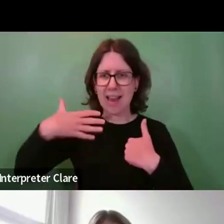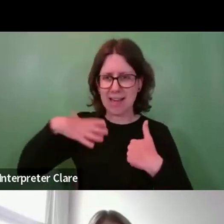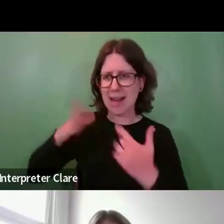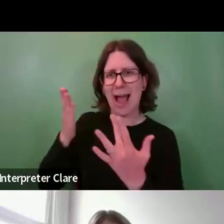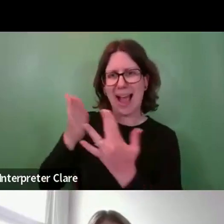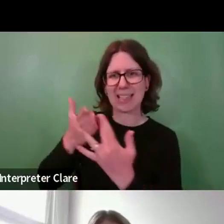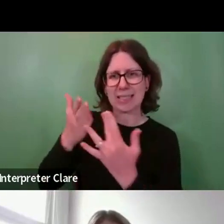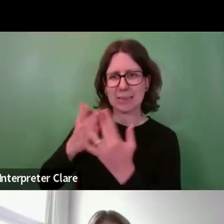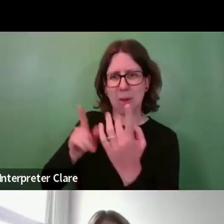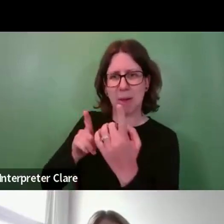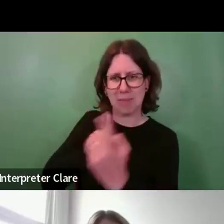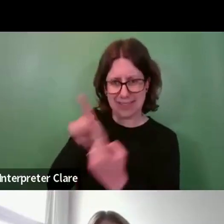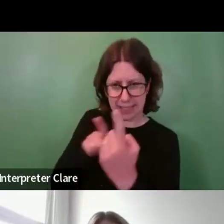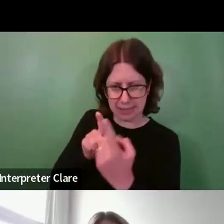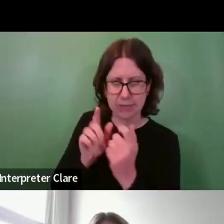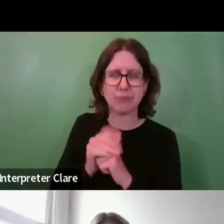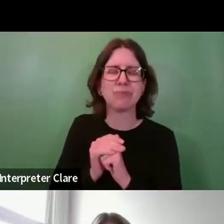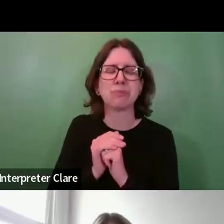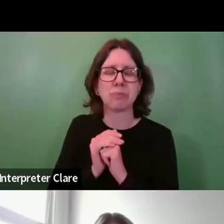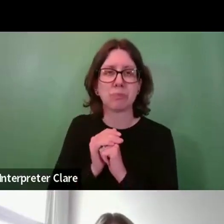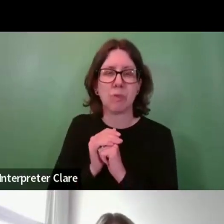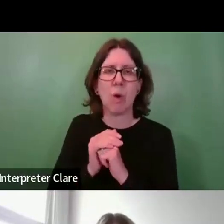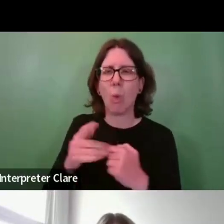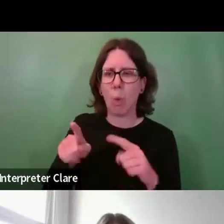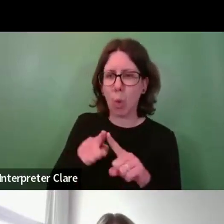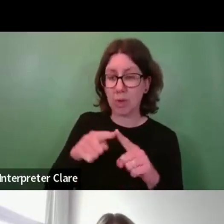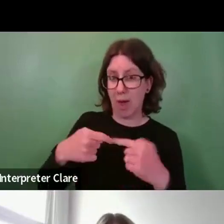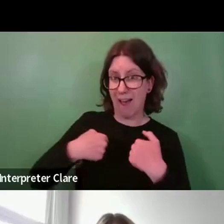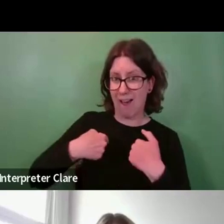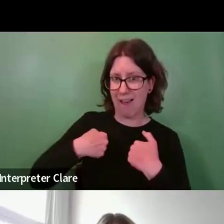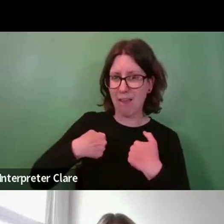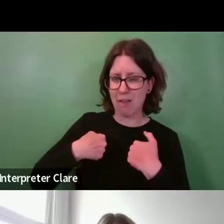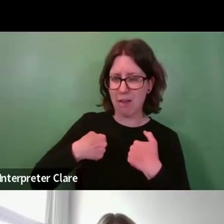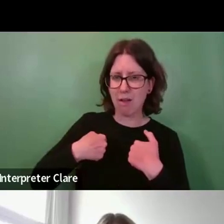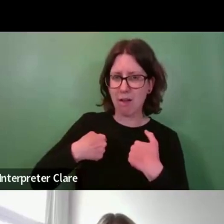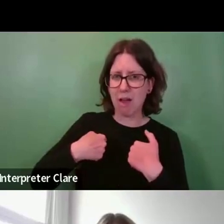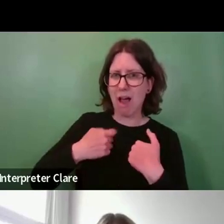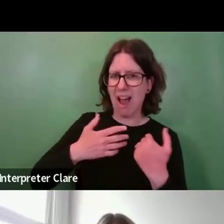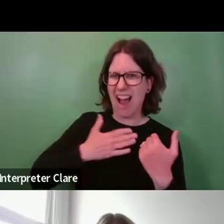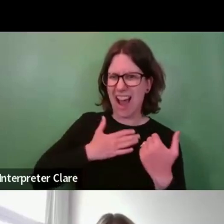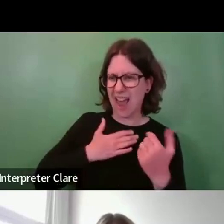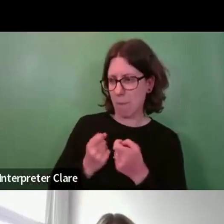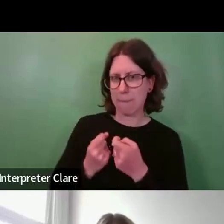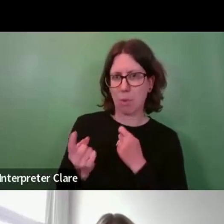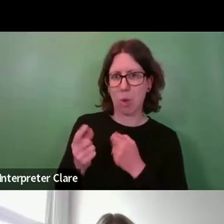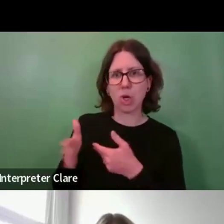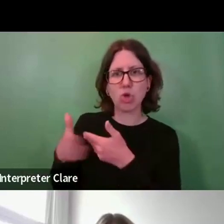and they learn things like I like to be at a seat, you know, closest to the door because then I don't have to run over